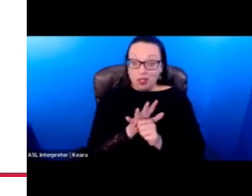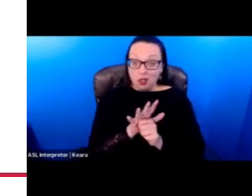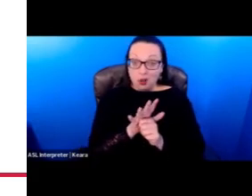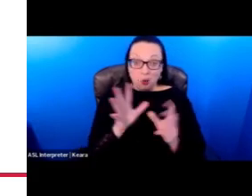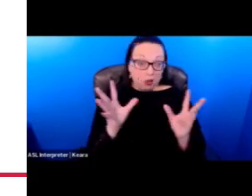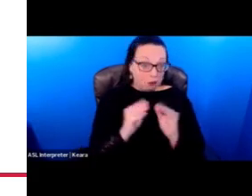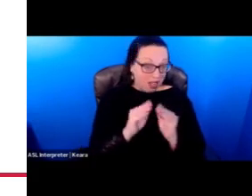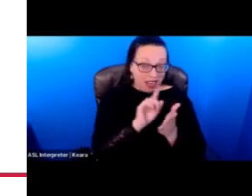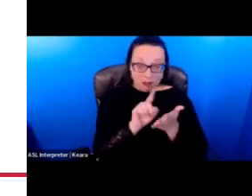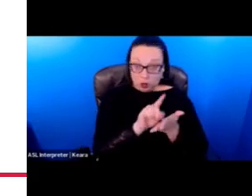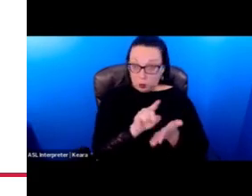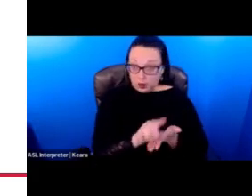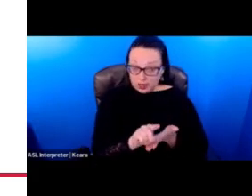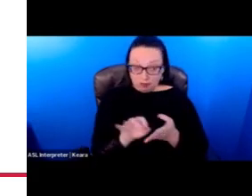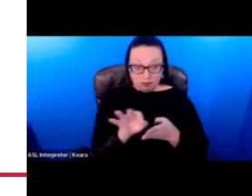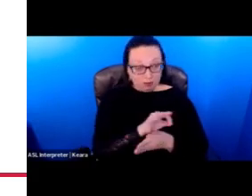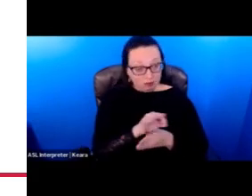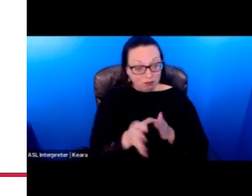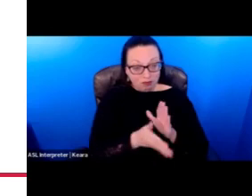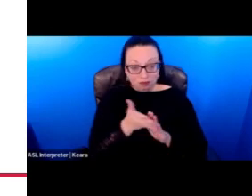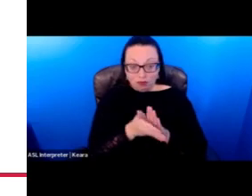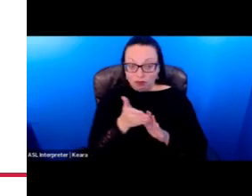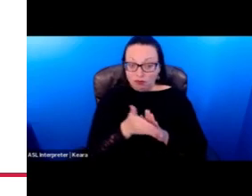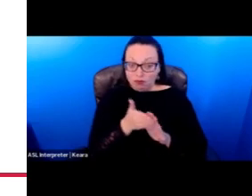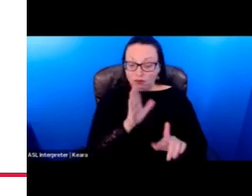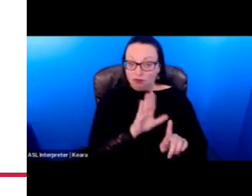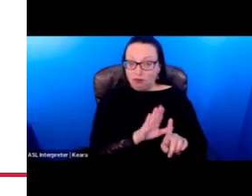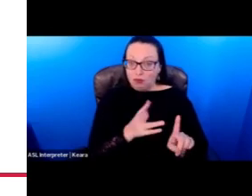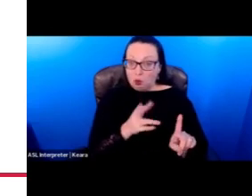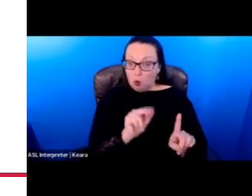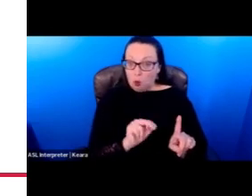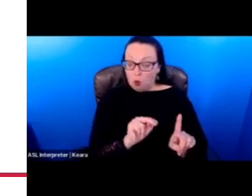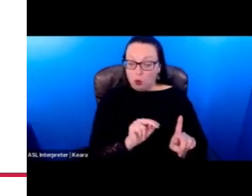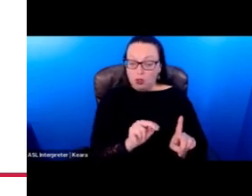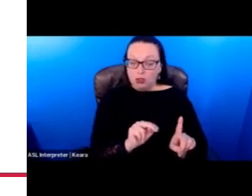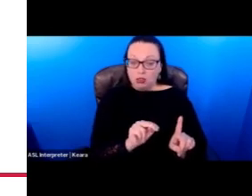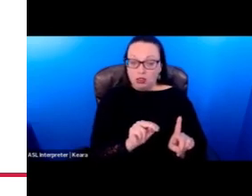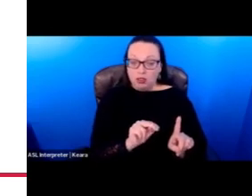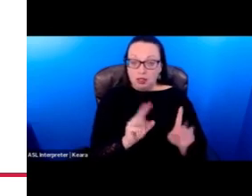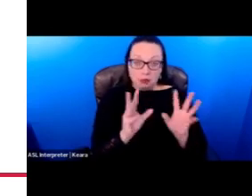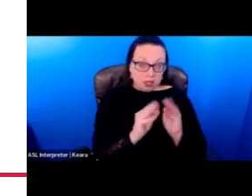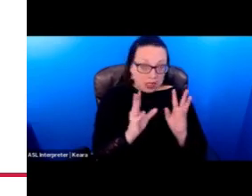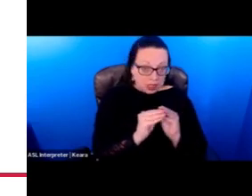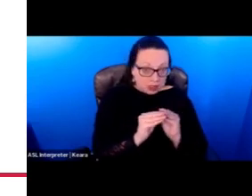functions as its own standalone meeting, it's been in the